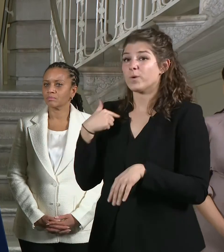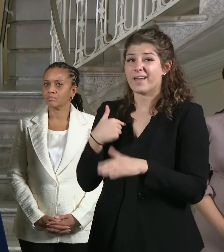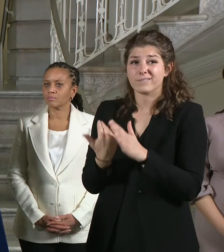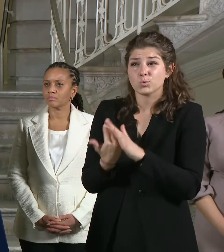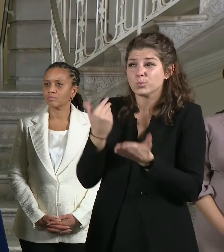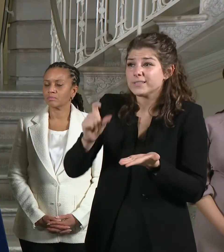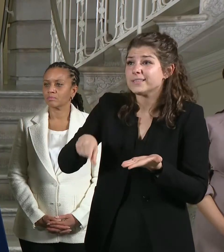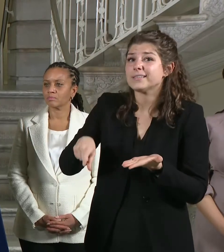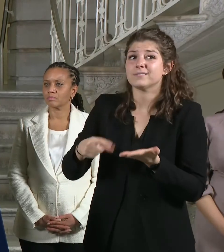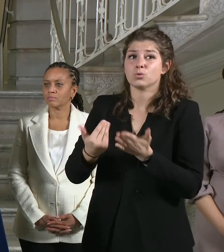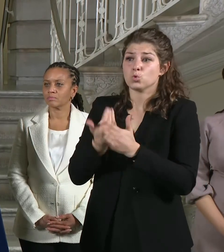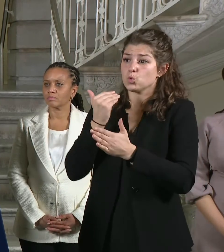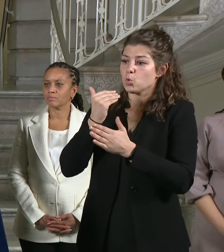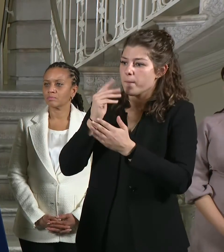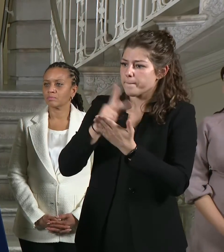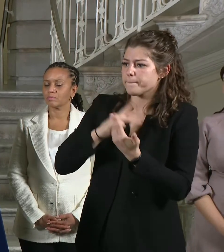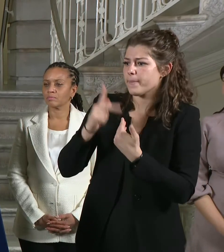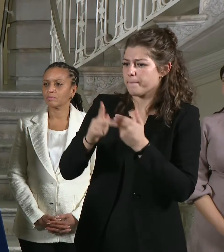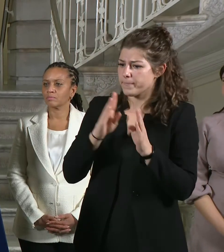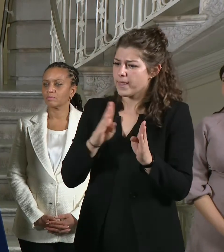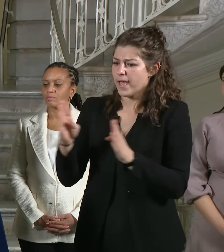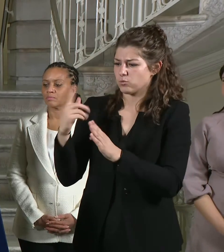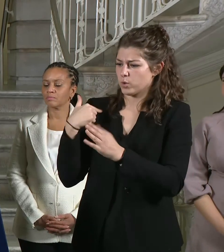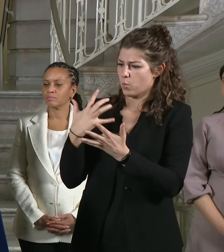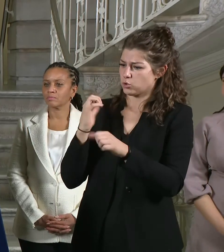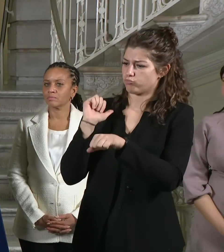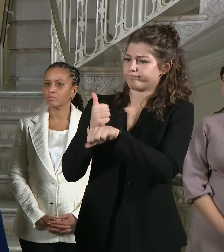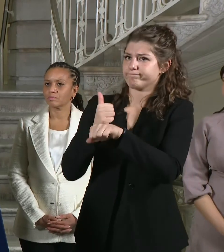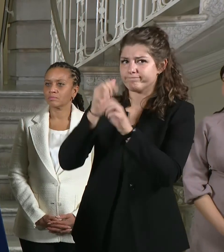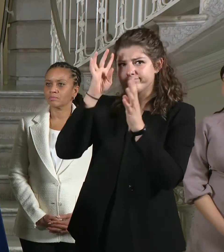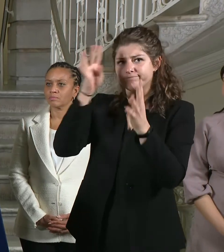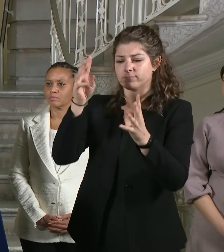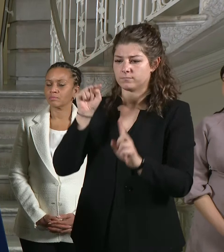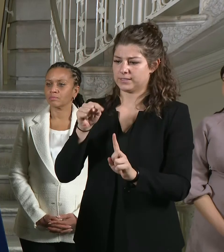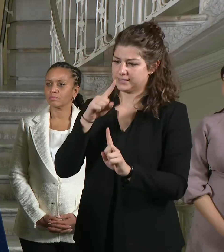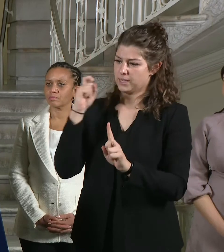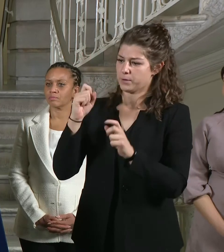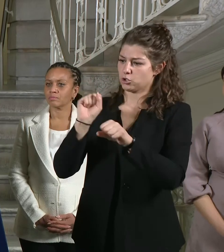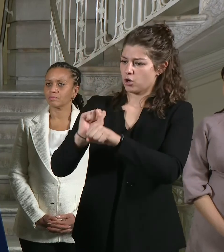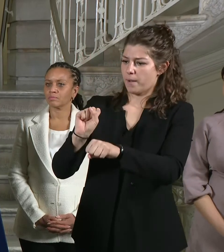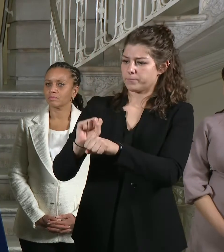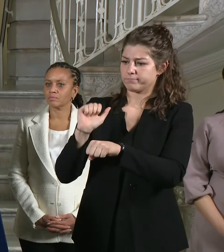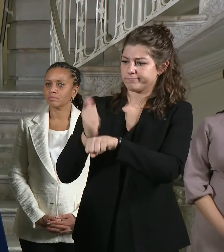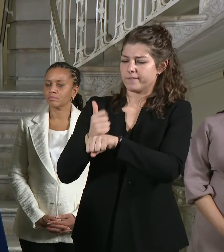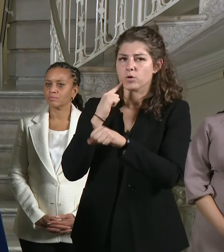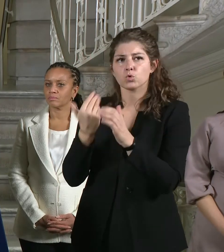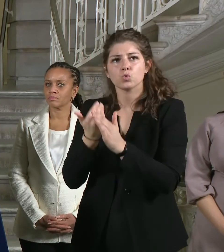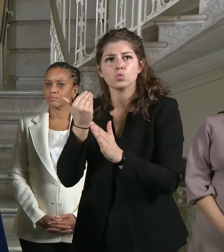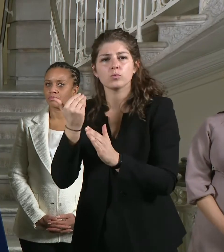THEIR BUDGETS AT HOME AND IT DOESN'T DO THE SAME WE HAVE A MINIMUM INCREASE IN NEW NEEDS. THE NEW INITIATIVES